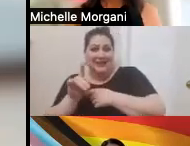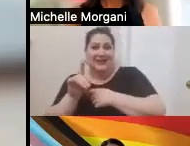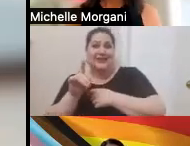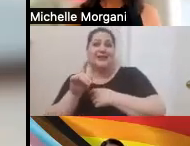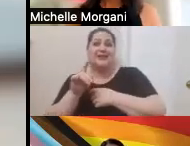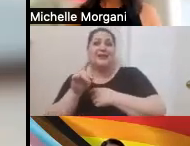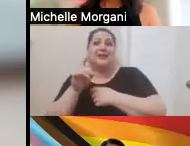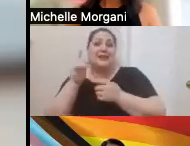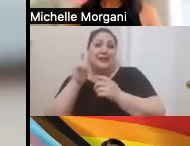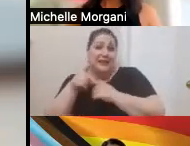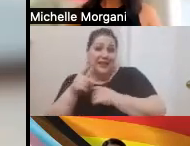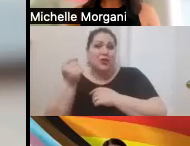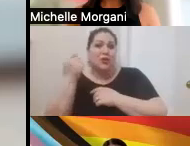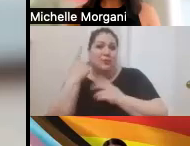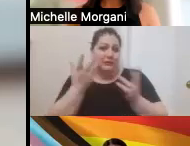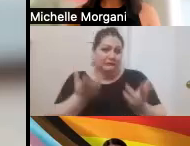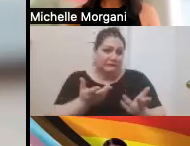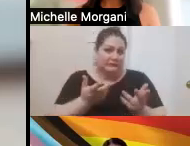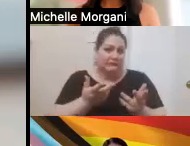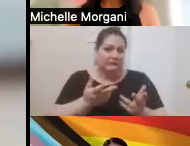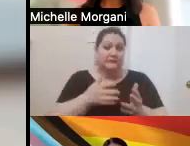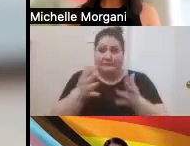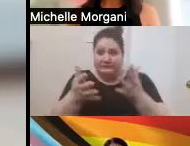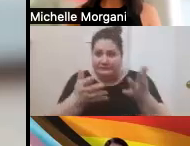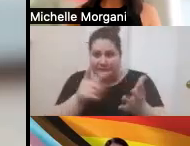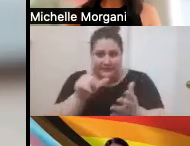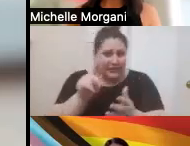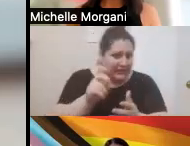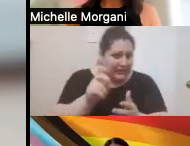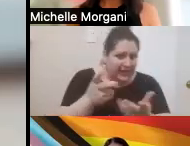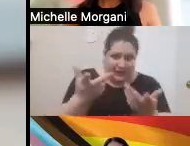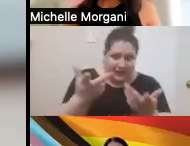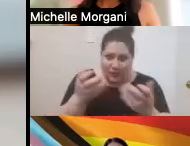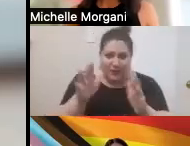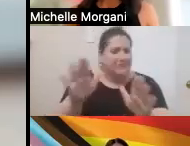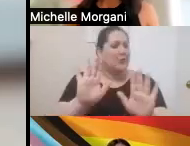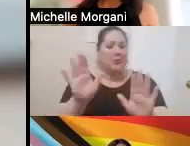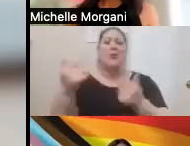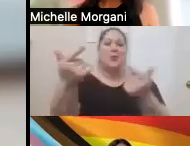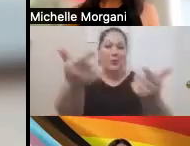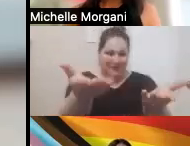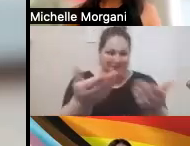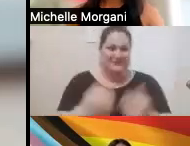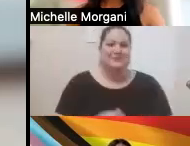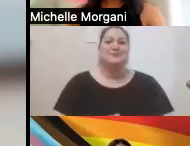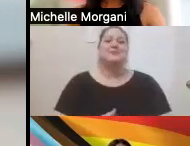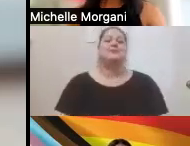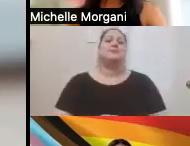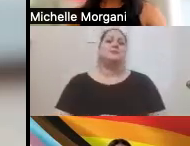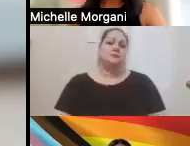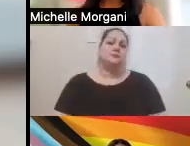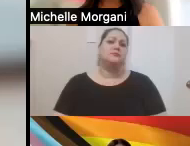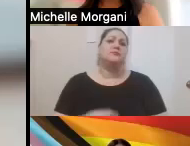So I, oh, like, did you want to know? No, go ahead, Michelle. I was going to say there are definitely times when